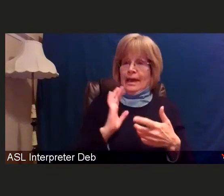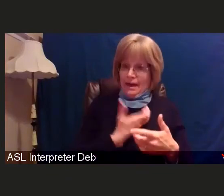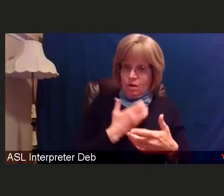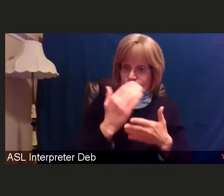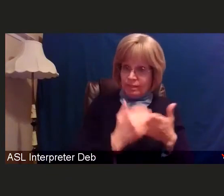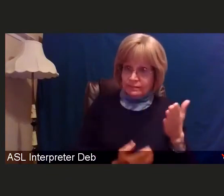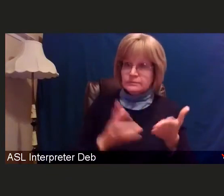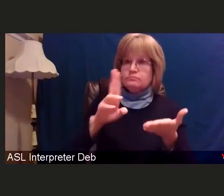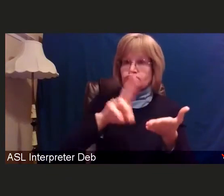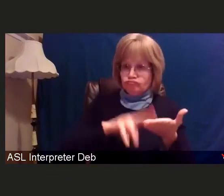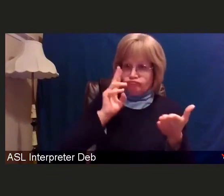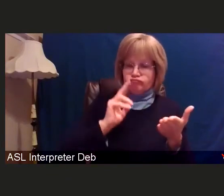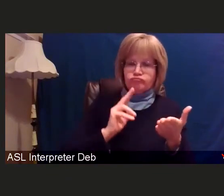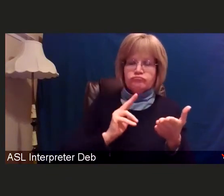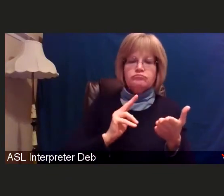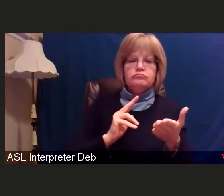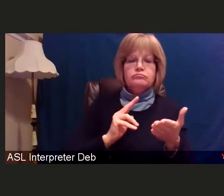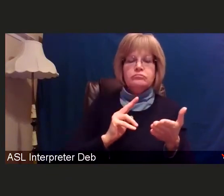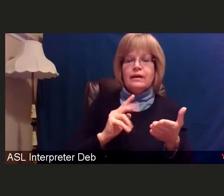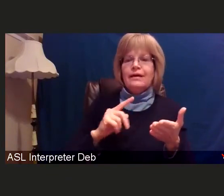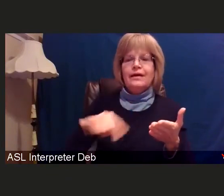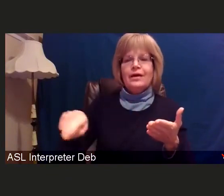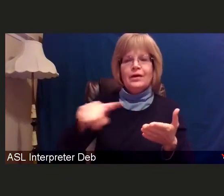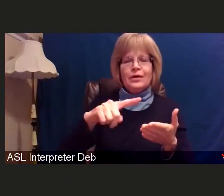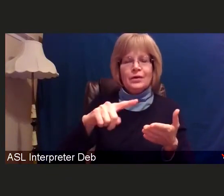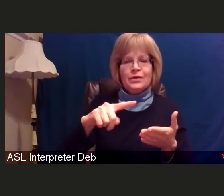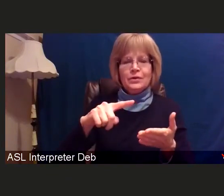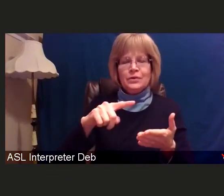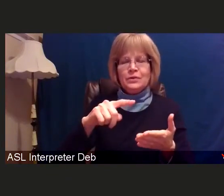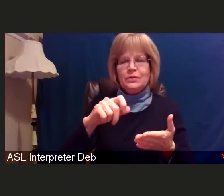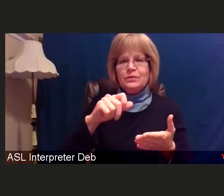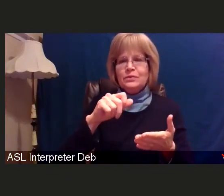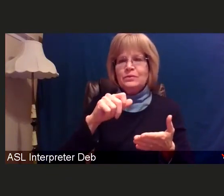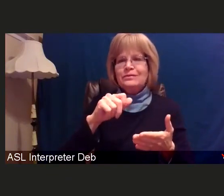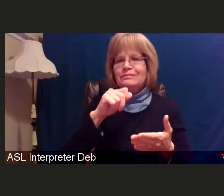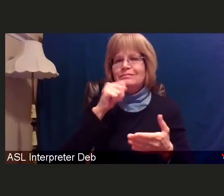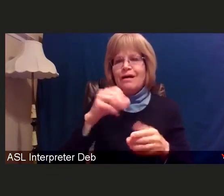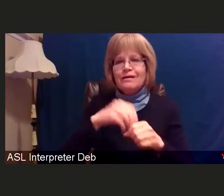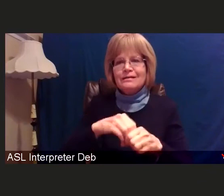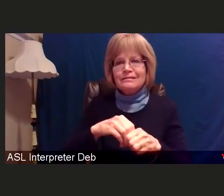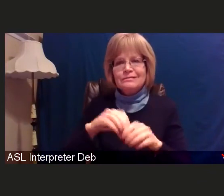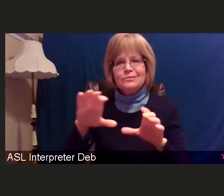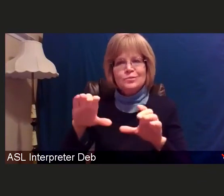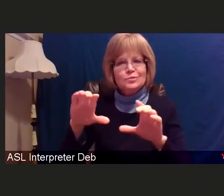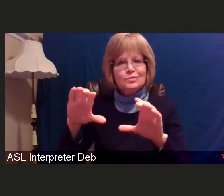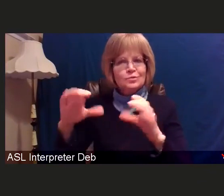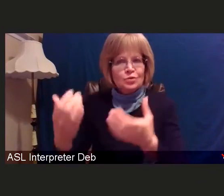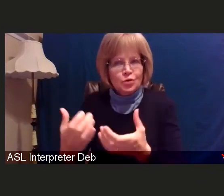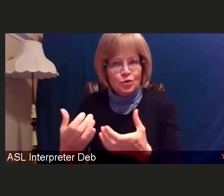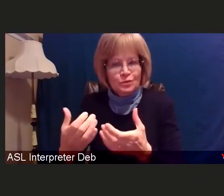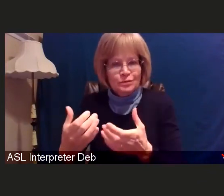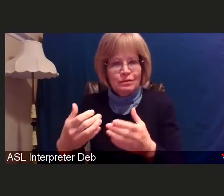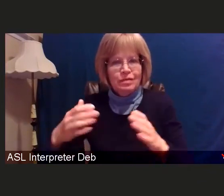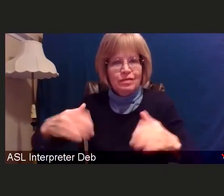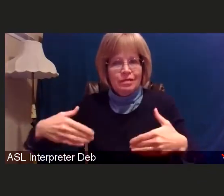and you are not eligible for the vaccine at the time, for instance, we are operating in Phase 1B